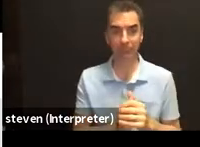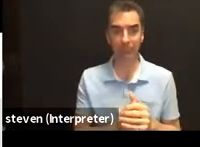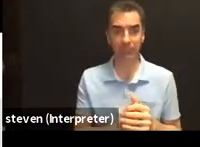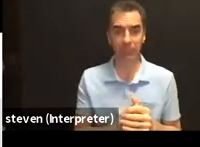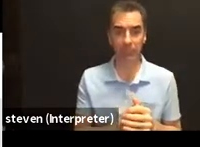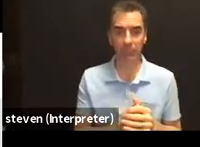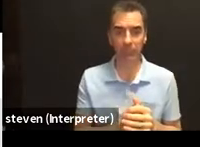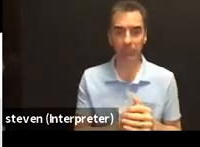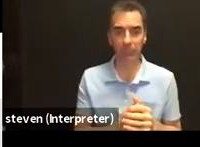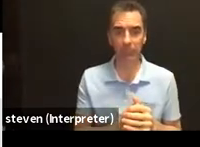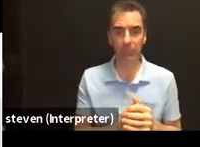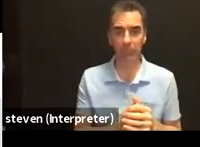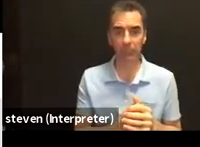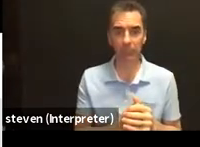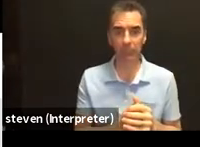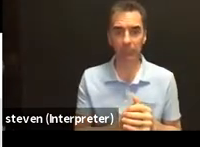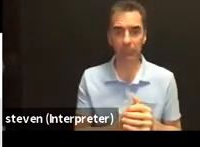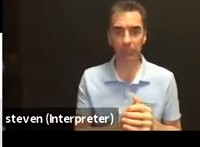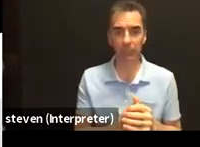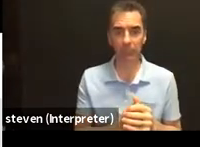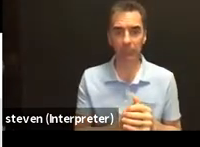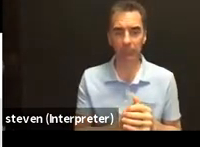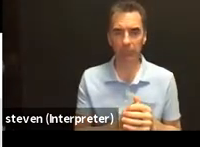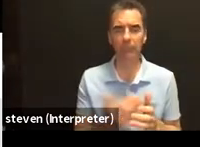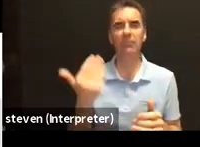maria.rodriguez: Alright, so I talked a little bit about when I was a community coordinator. I actually